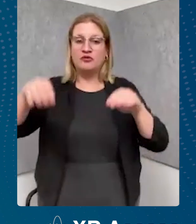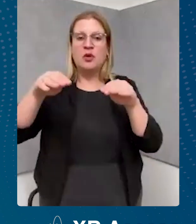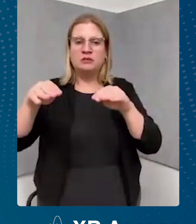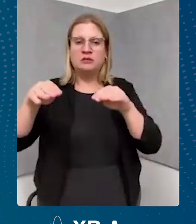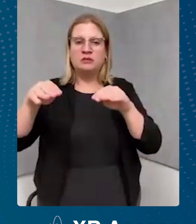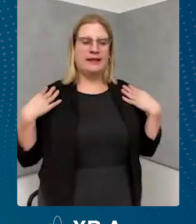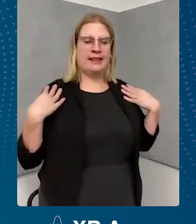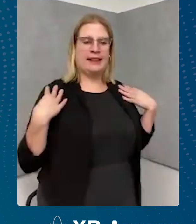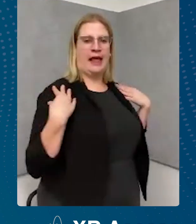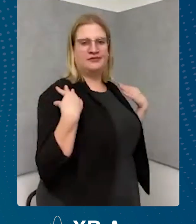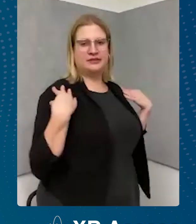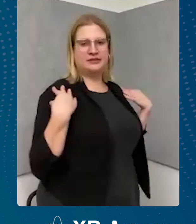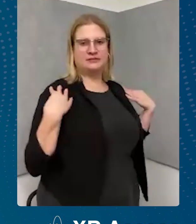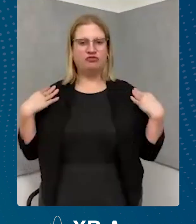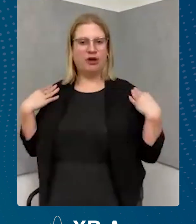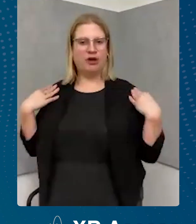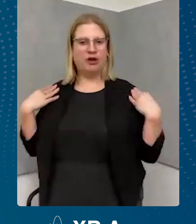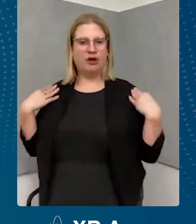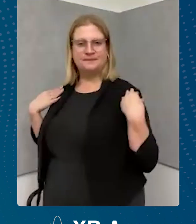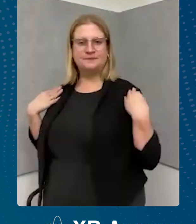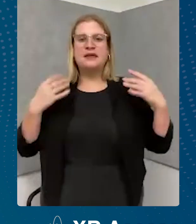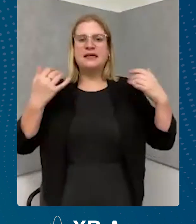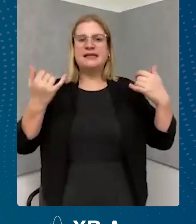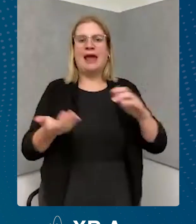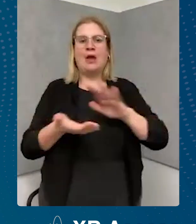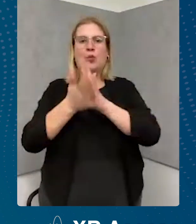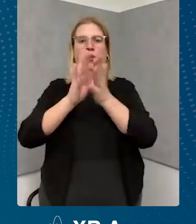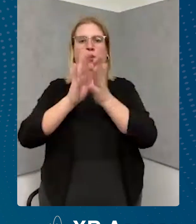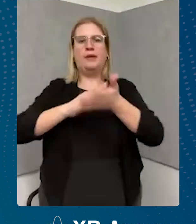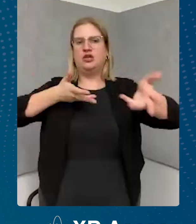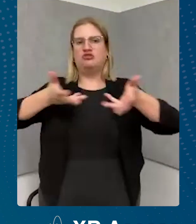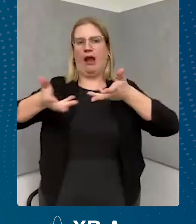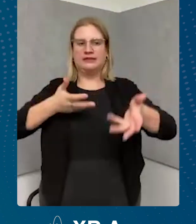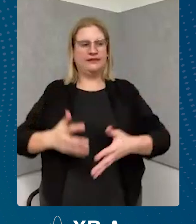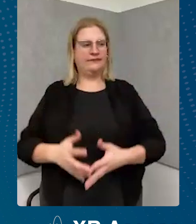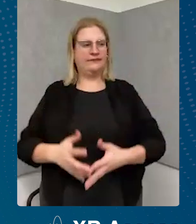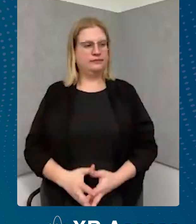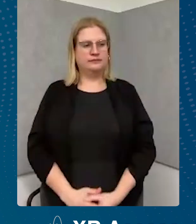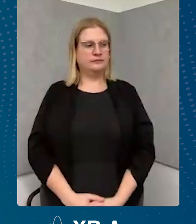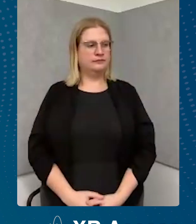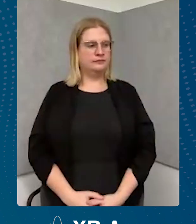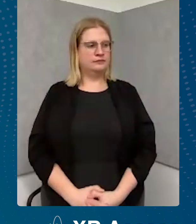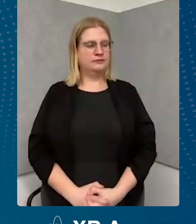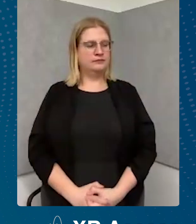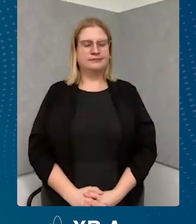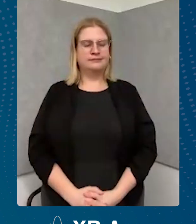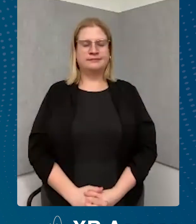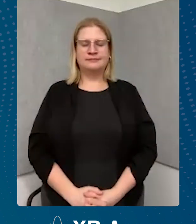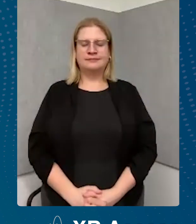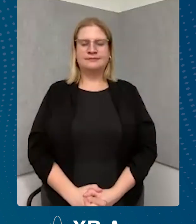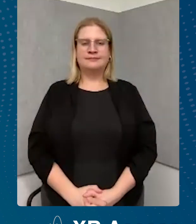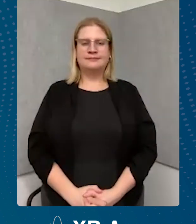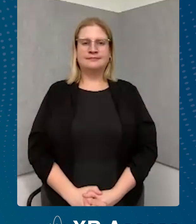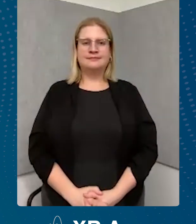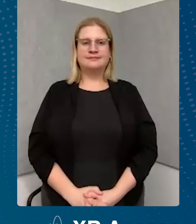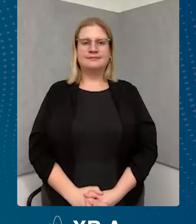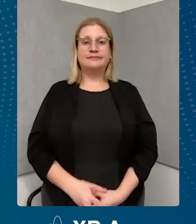I'll bring this to our interactives. So we move forward a little.